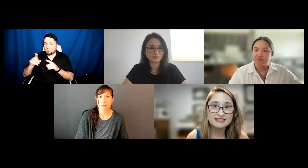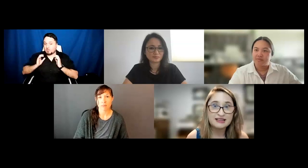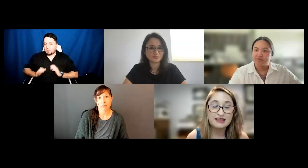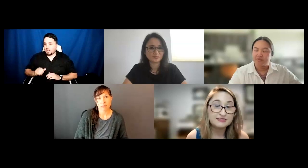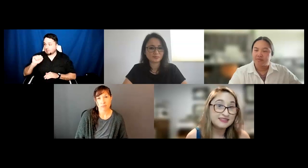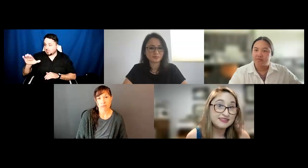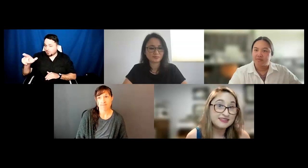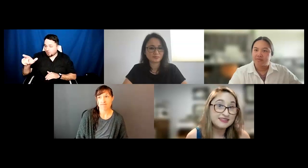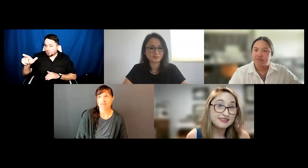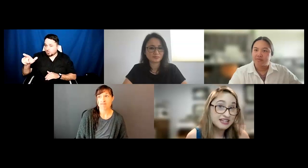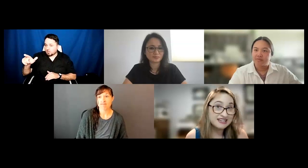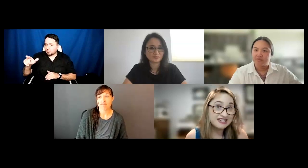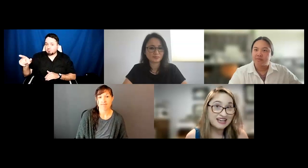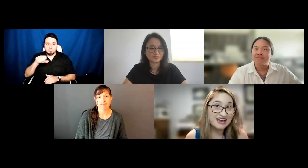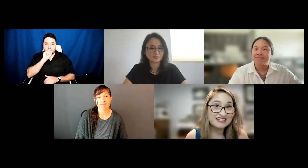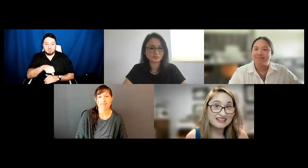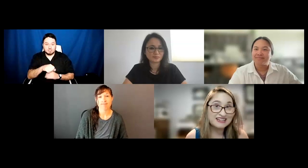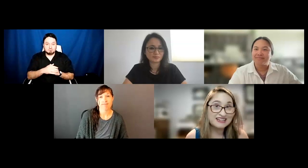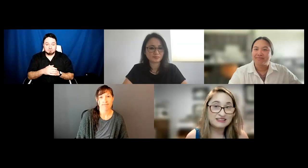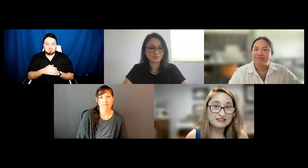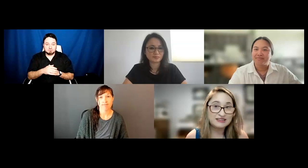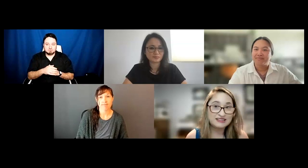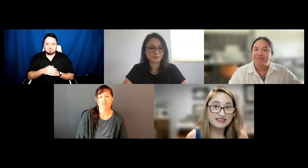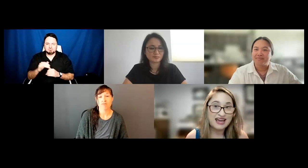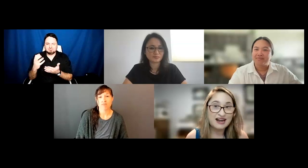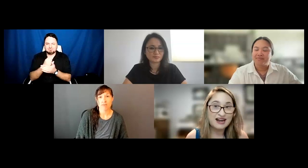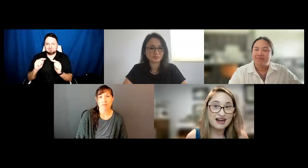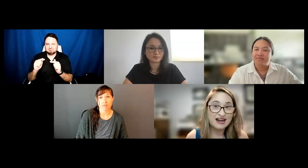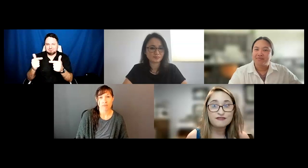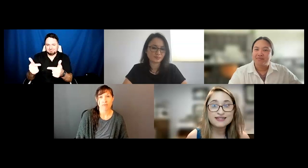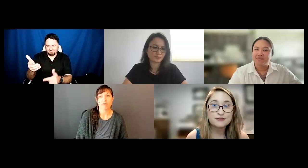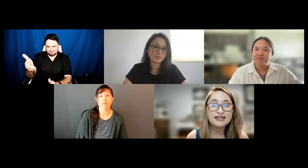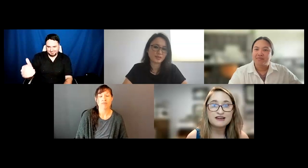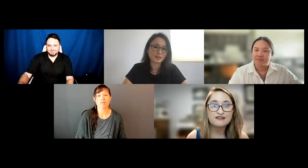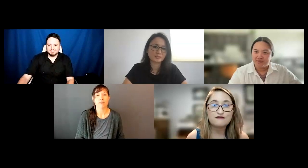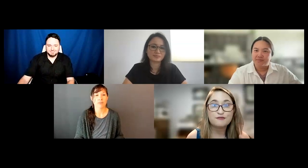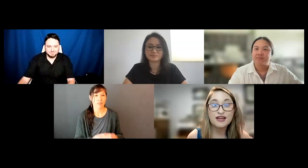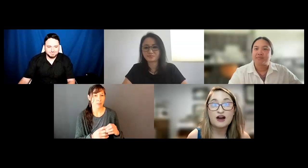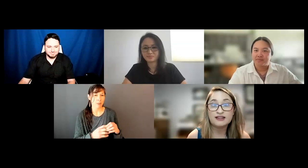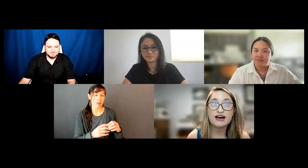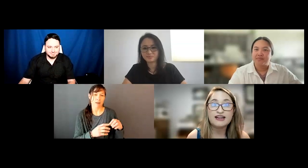and they loved it. And the anonymity and the flexibility of being online